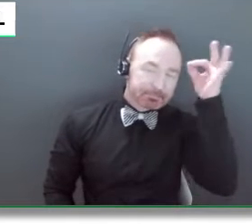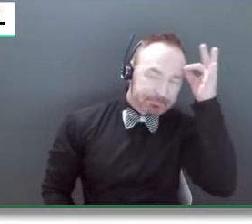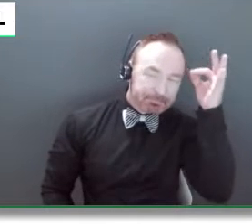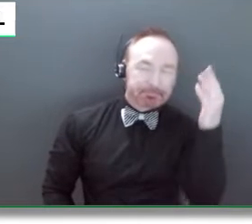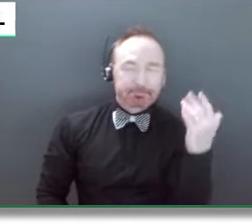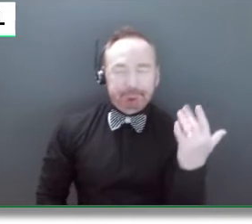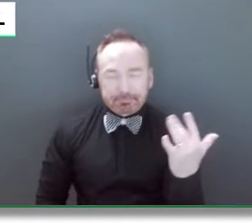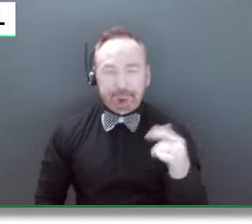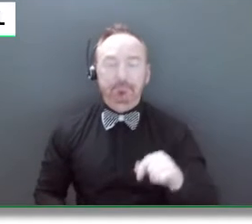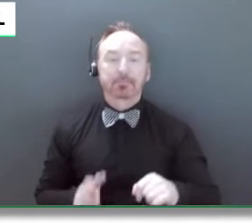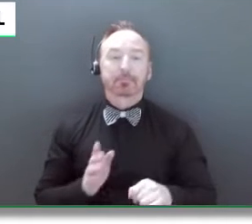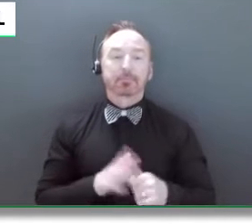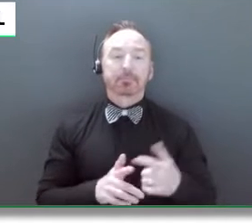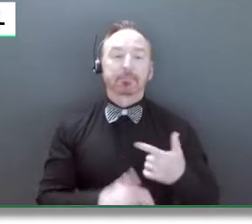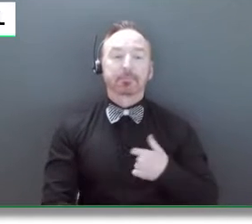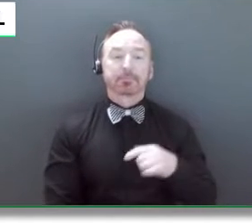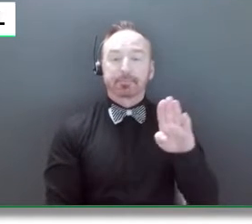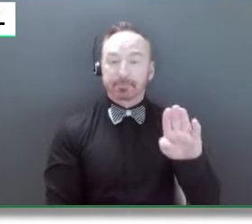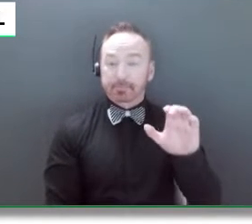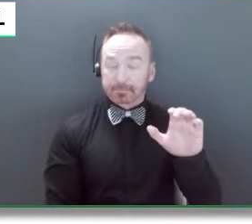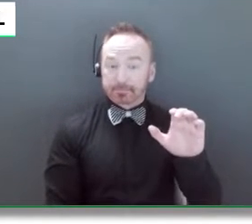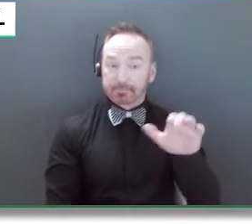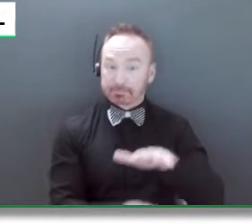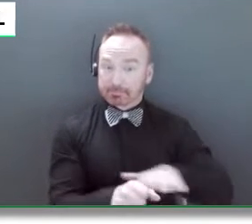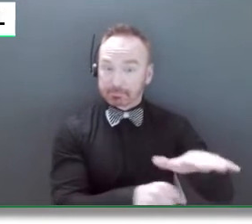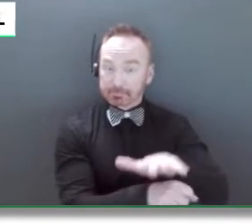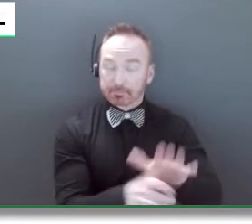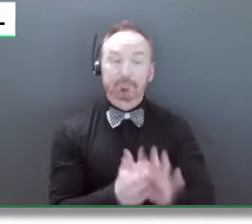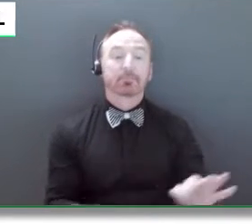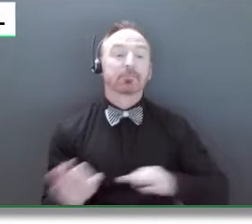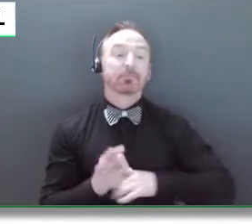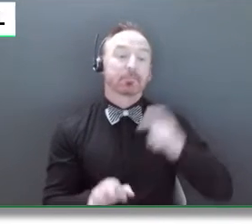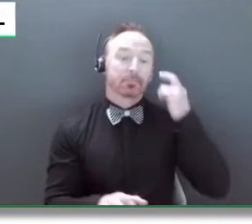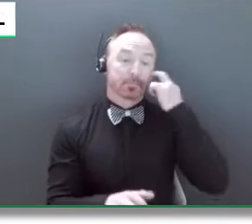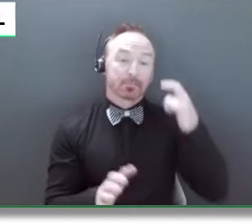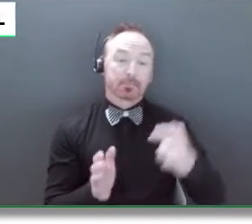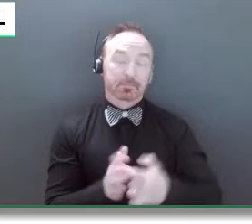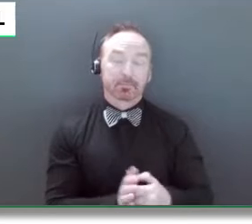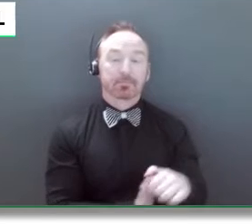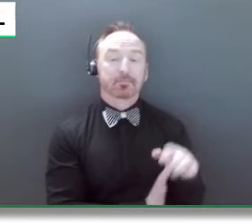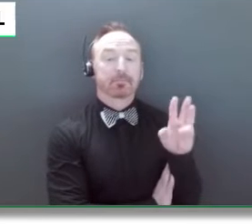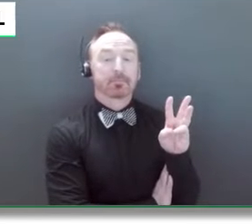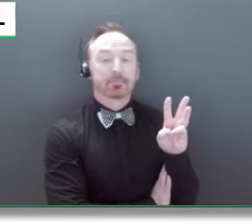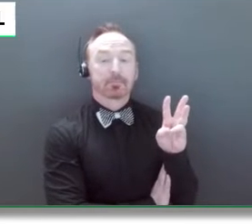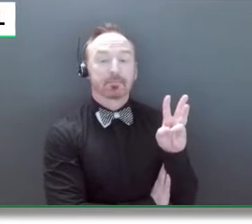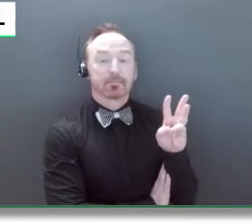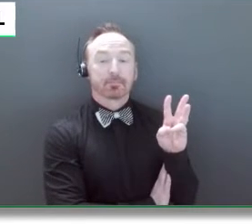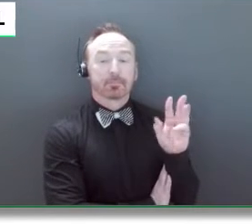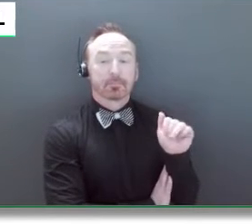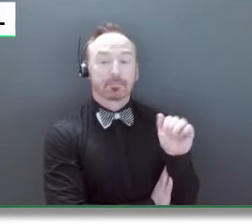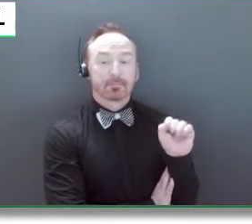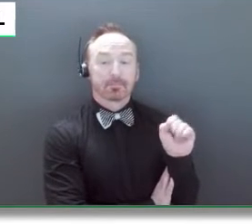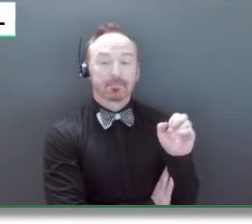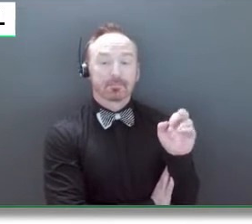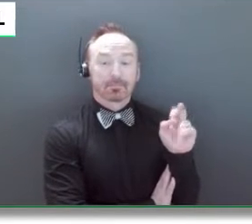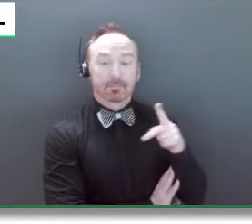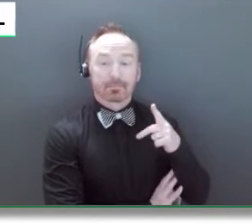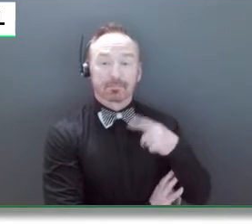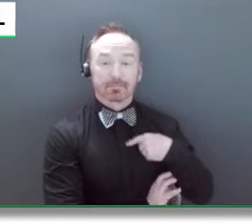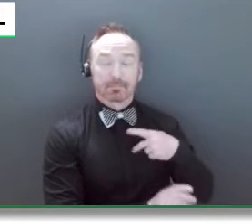specifically want to recognize the traditional territory of the WSÁNEĆ Nations that I live nearby and get to enjoy work and